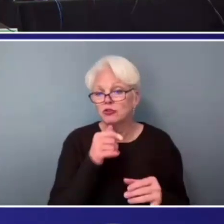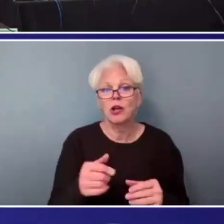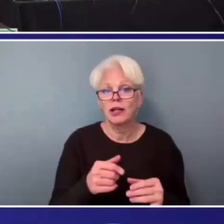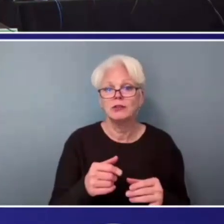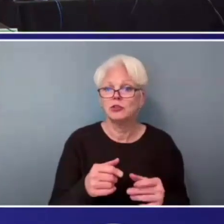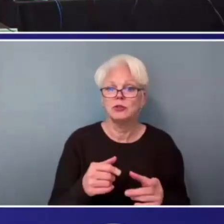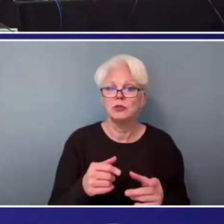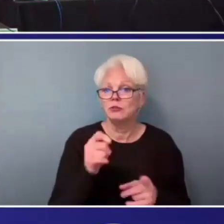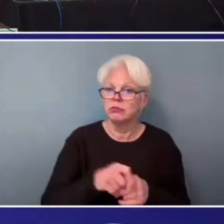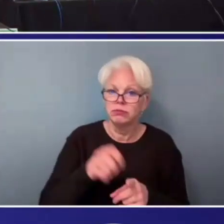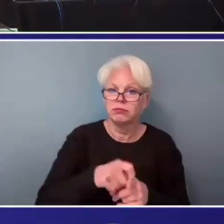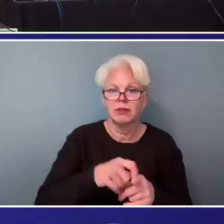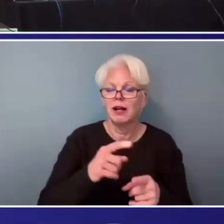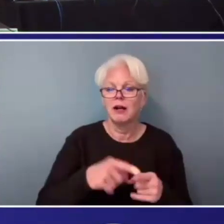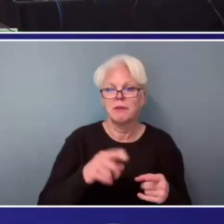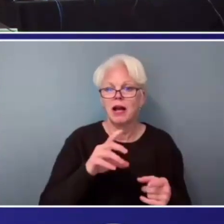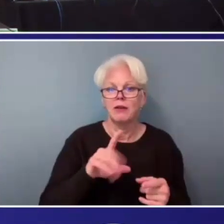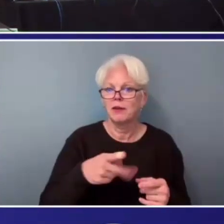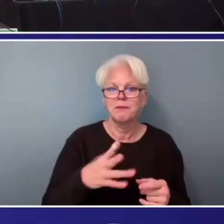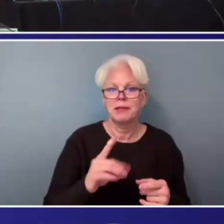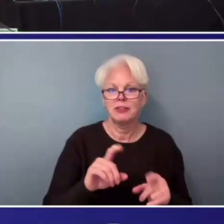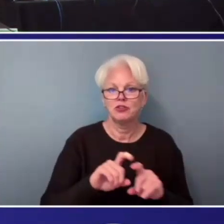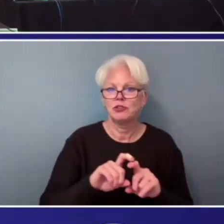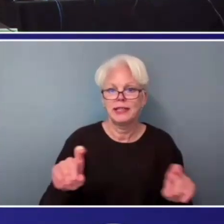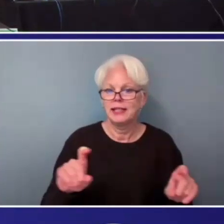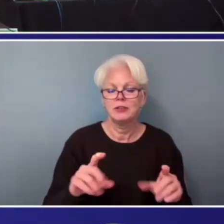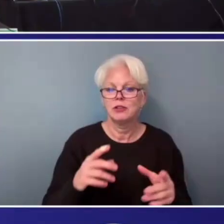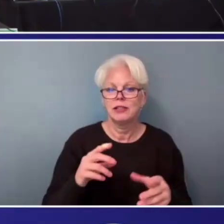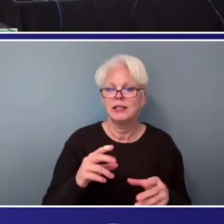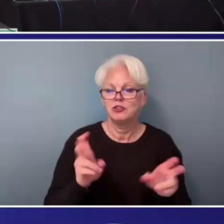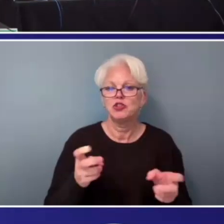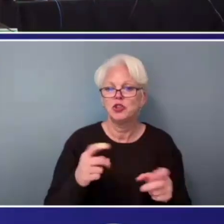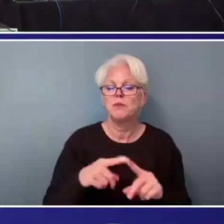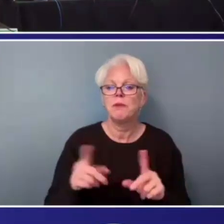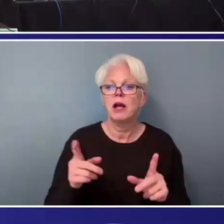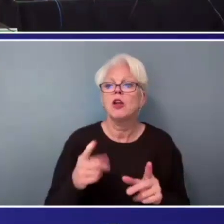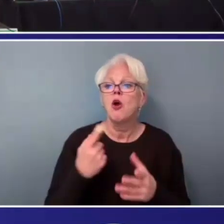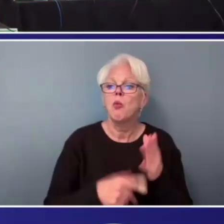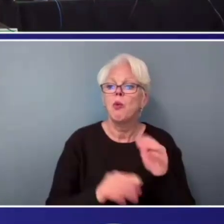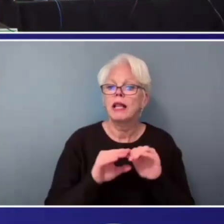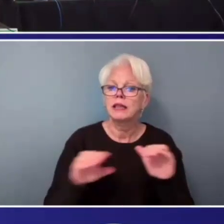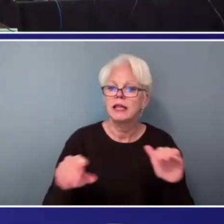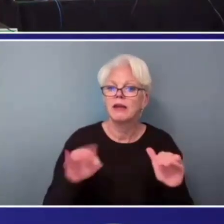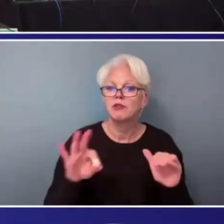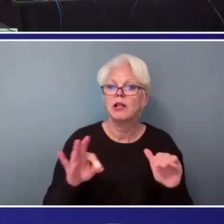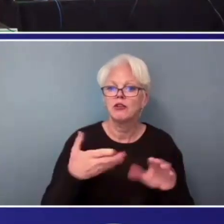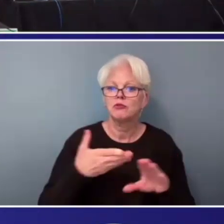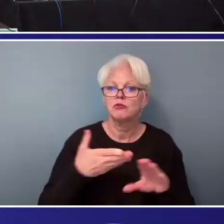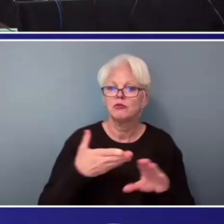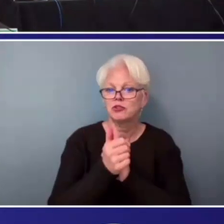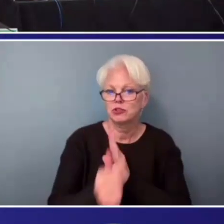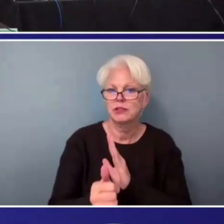I think, a concept of what level of professional skill are you looking at